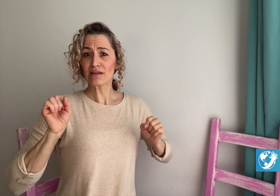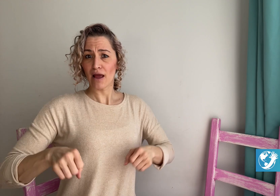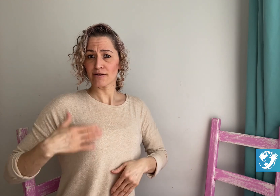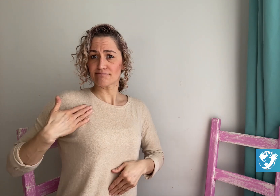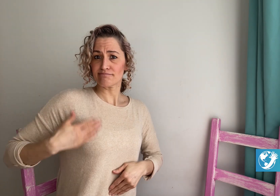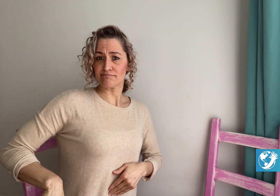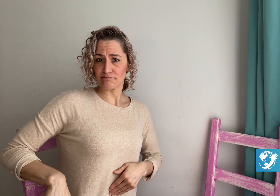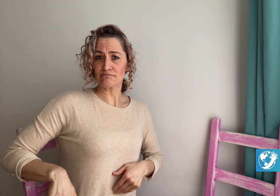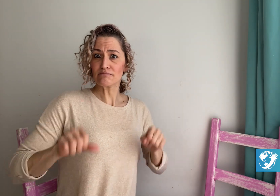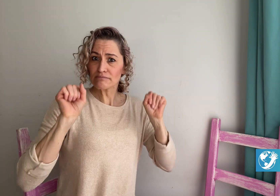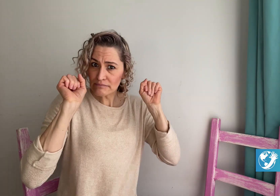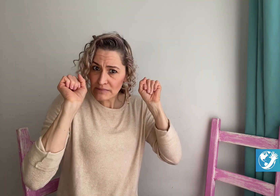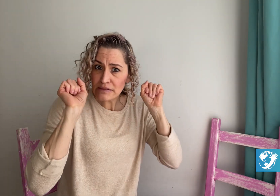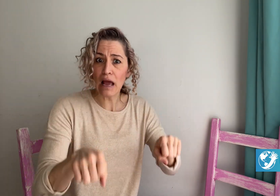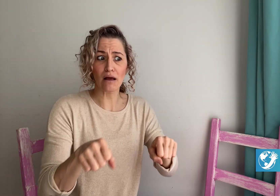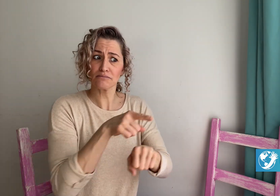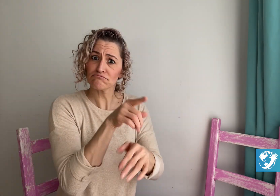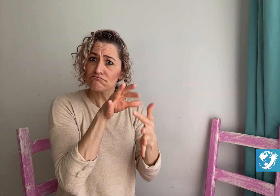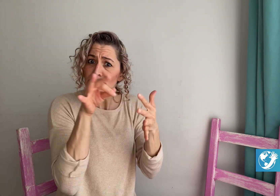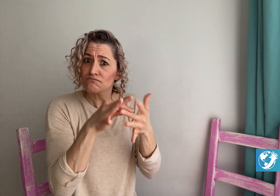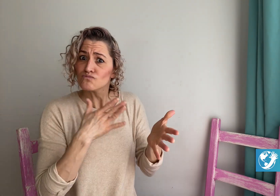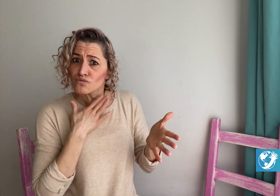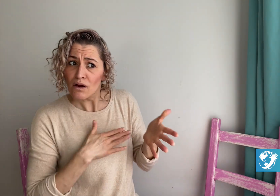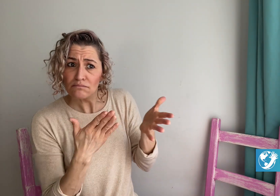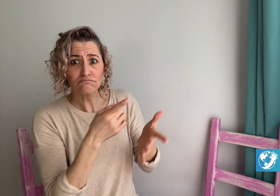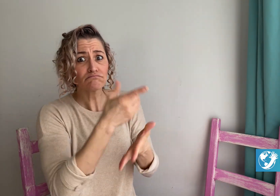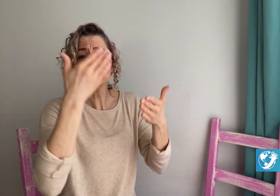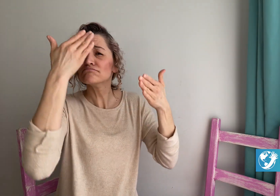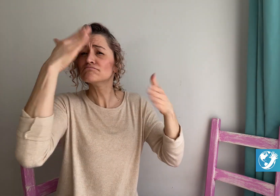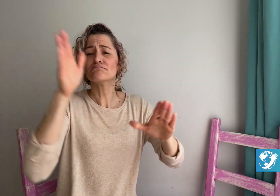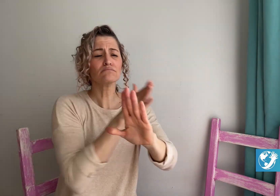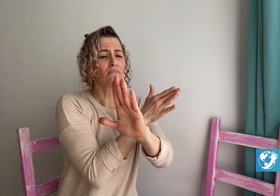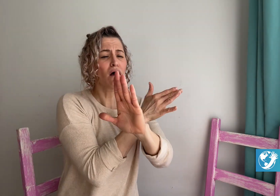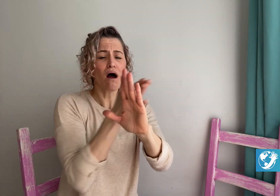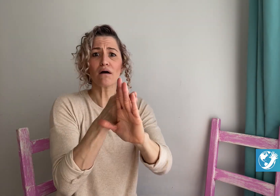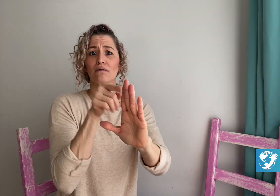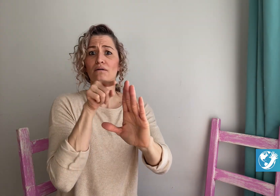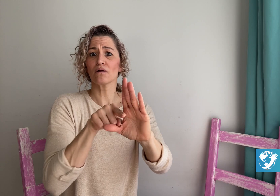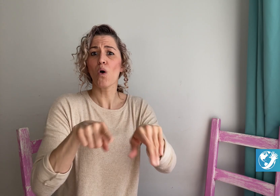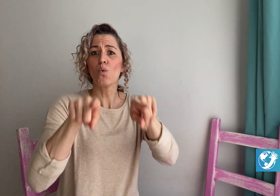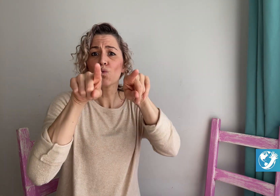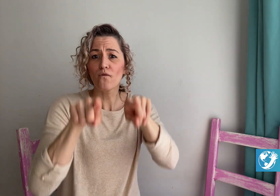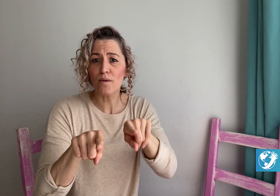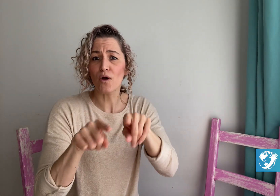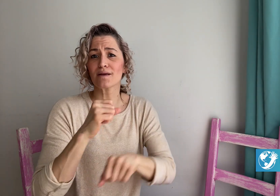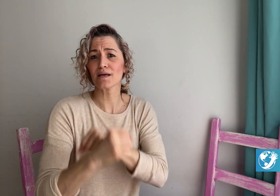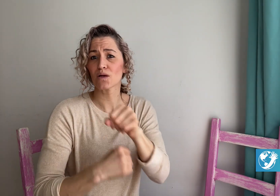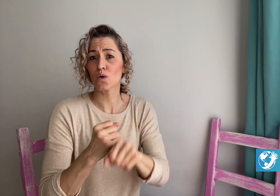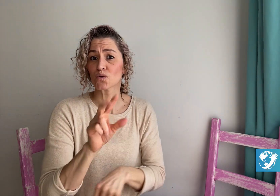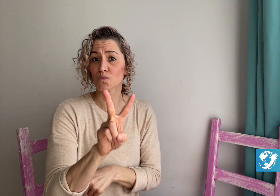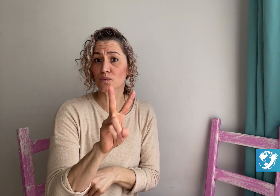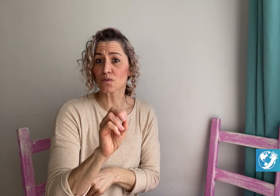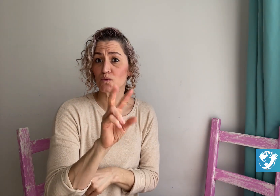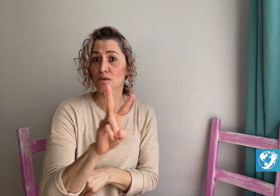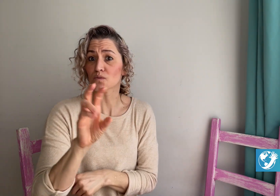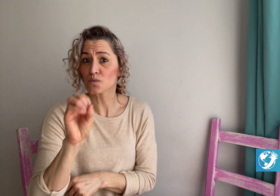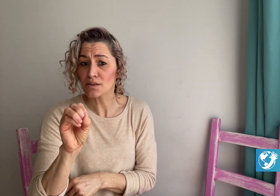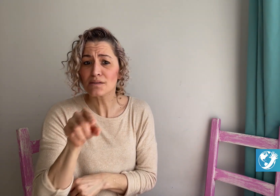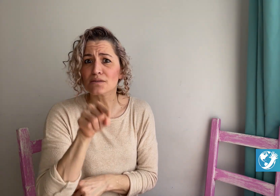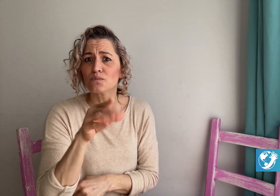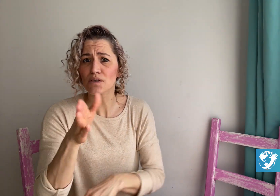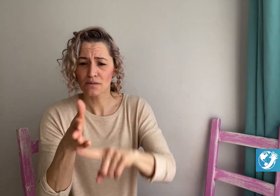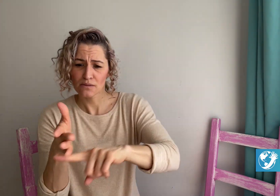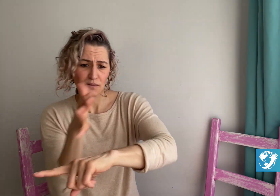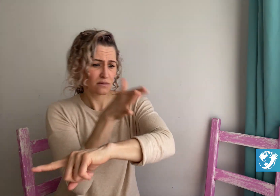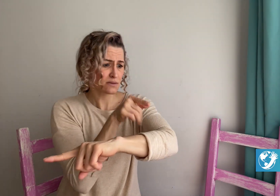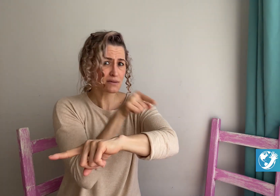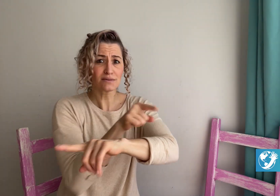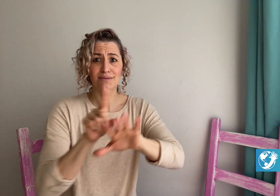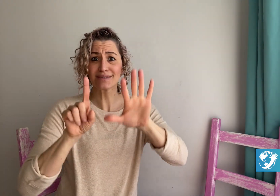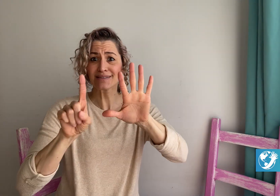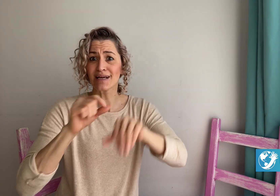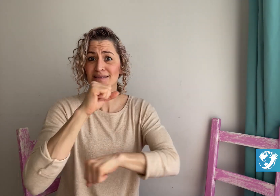he didn’t know that top surgery was an option until November 2020,